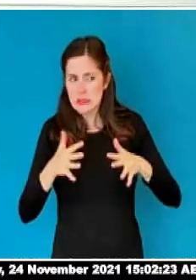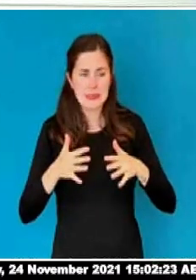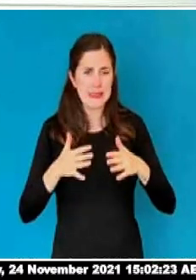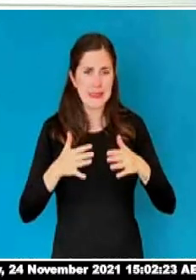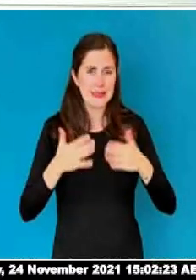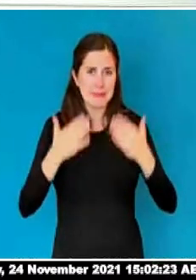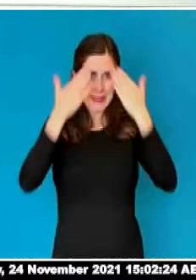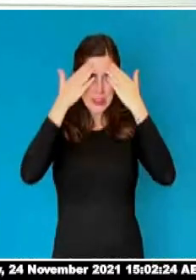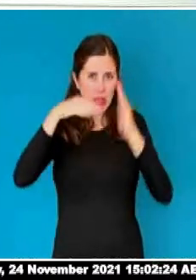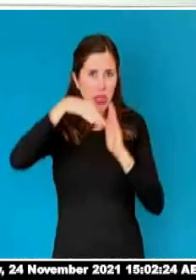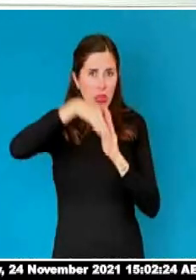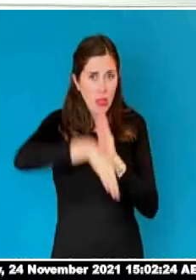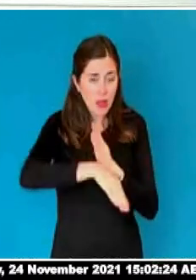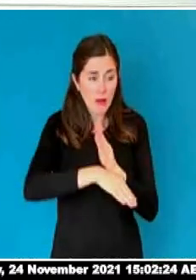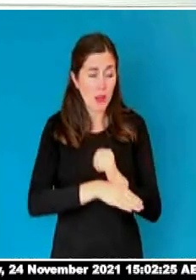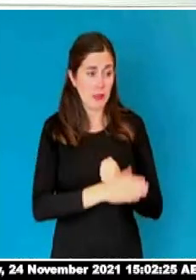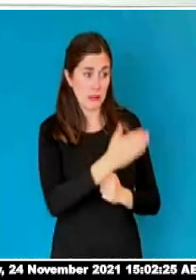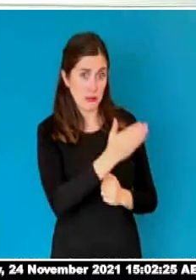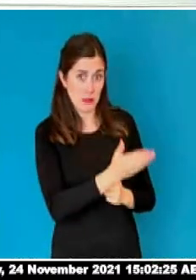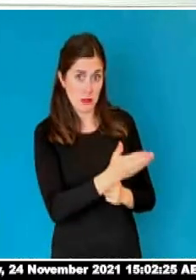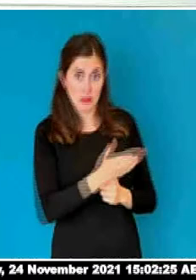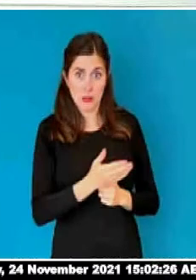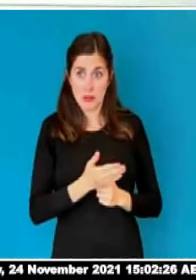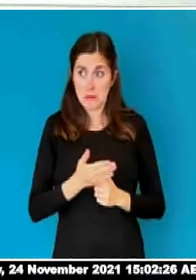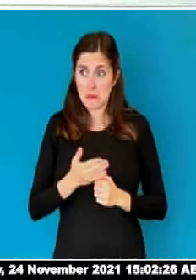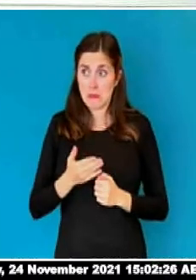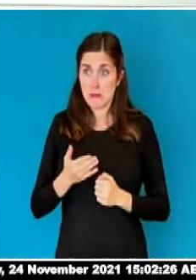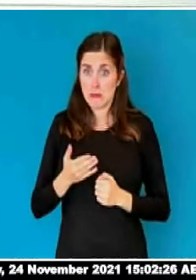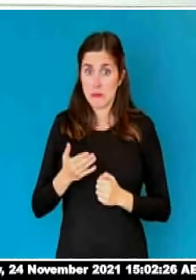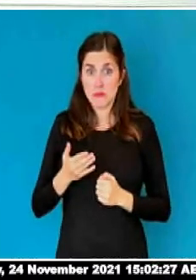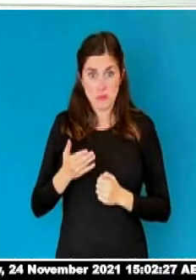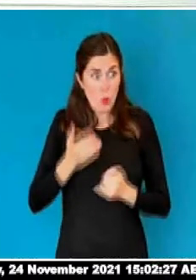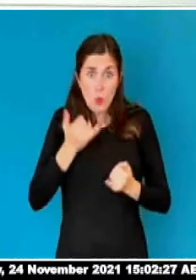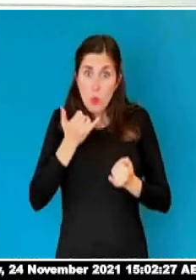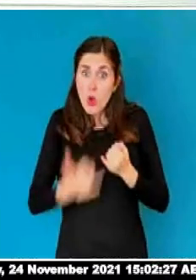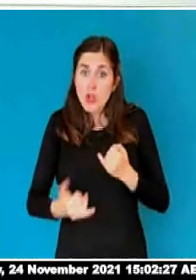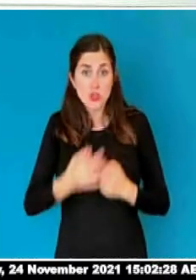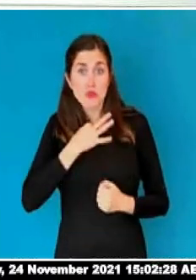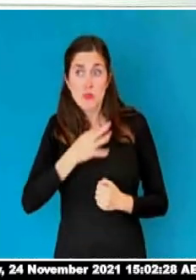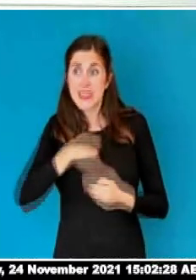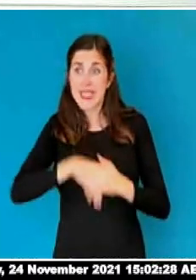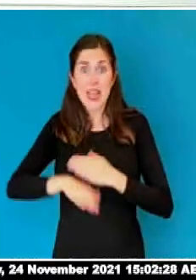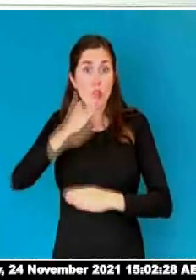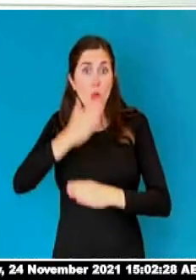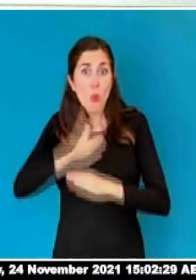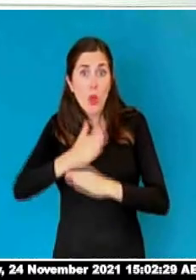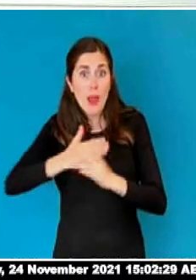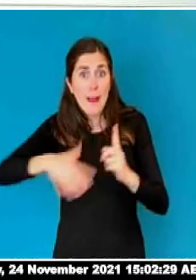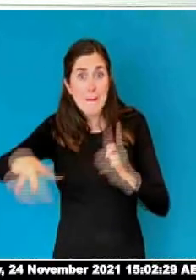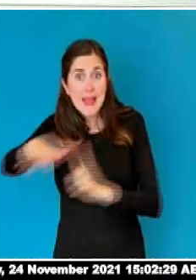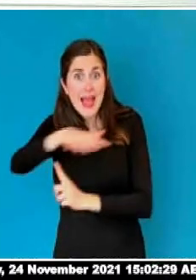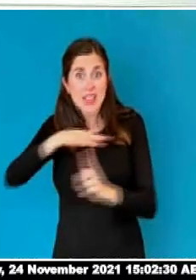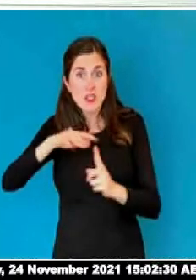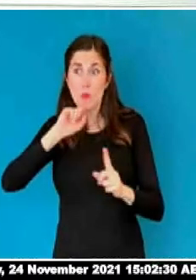disability, are more at risk from psychosocial hazards that exist in the